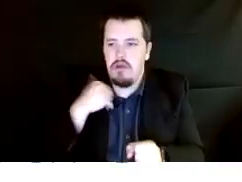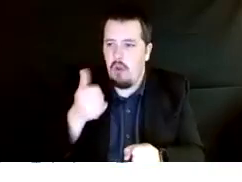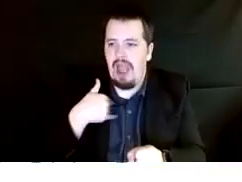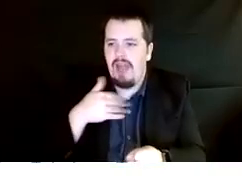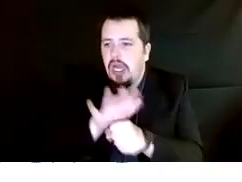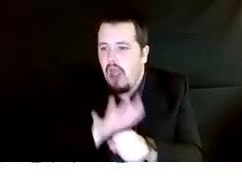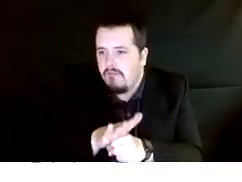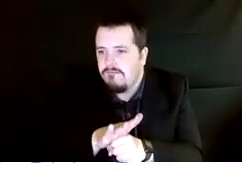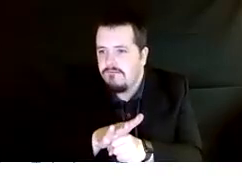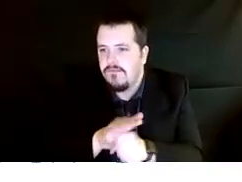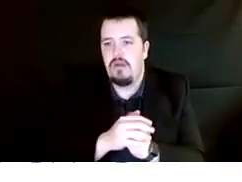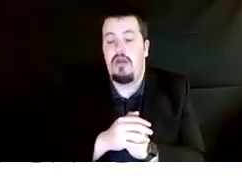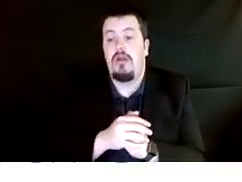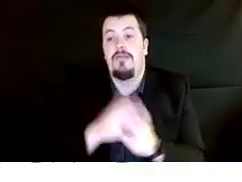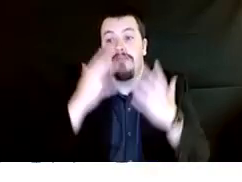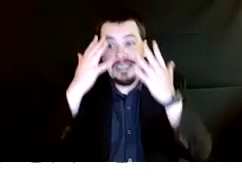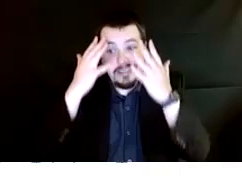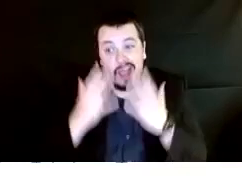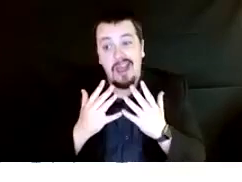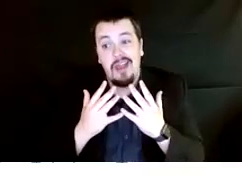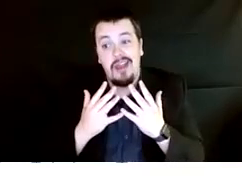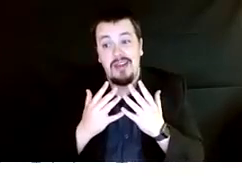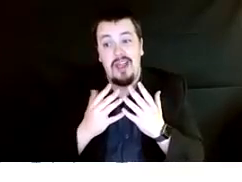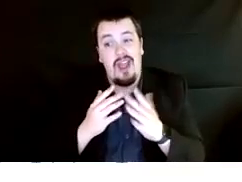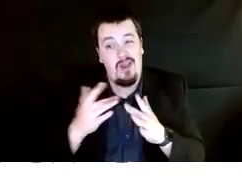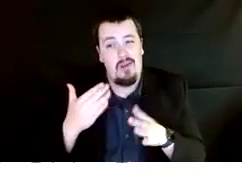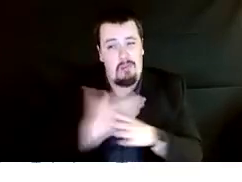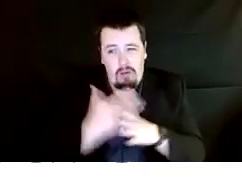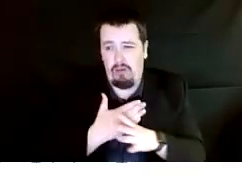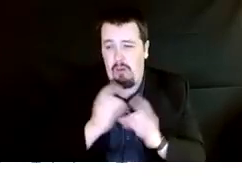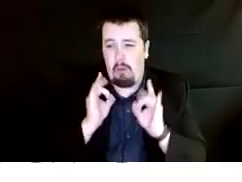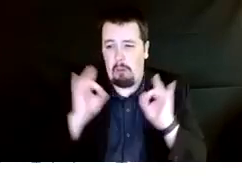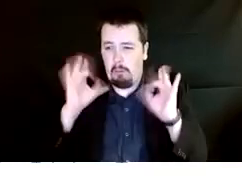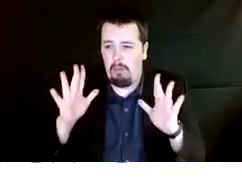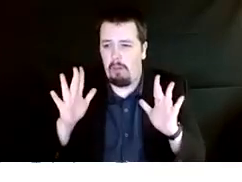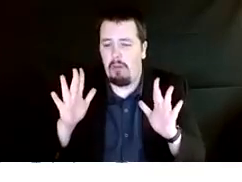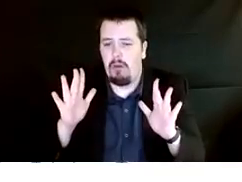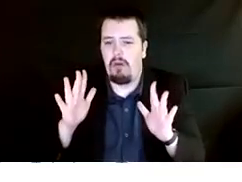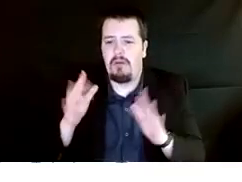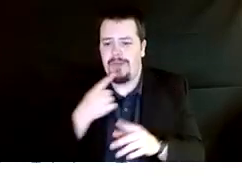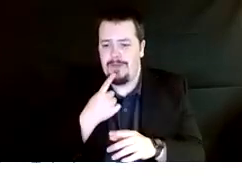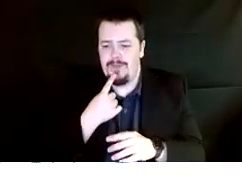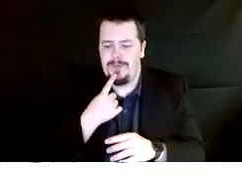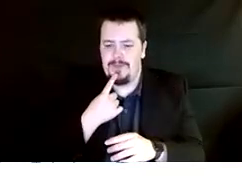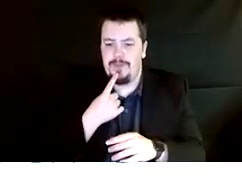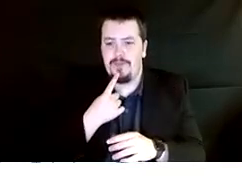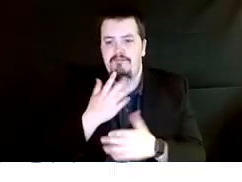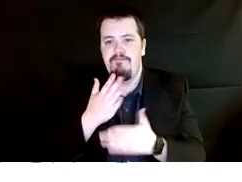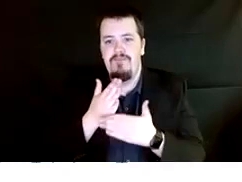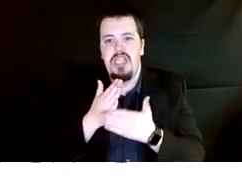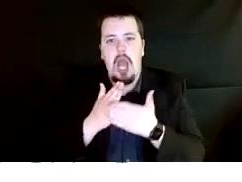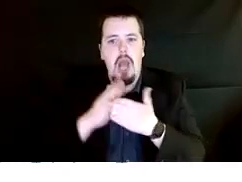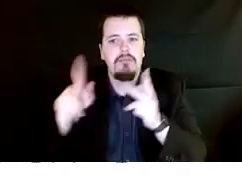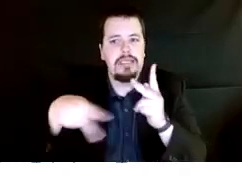and sadly and very disturbingly um certain types of disabilities, people